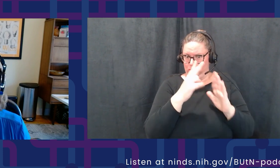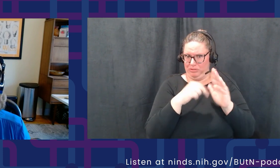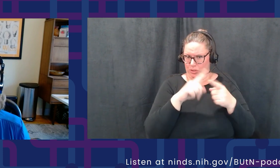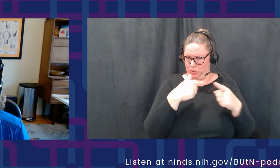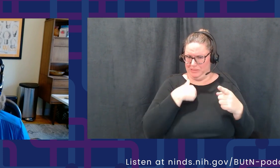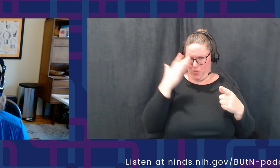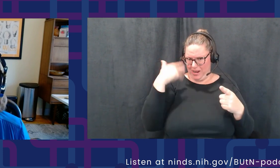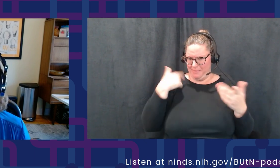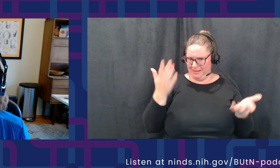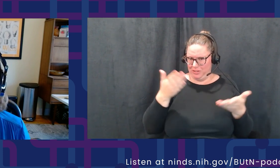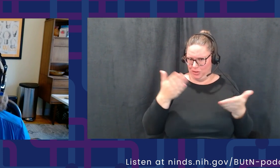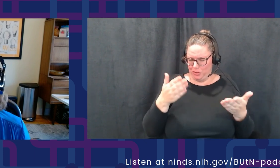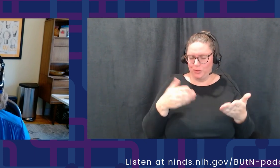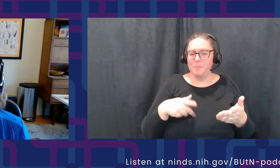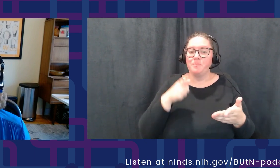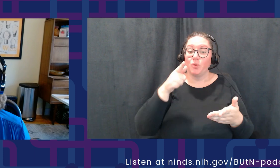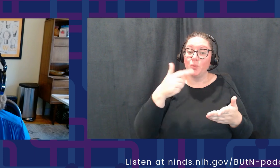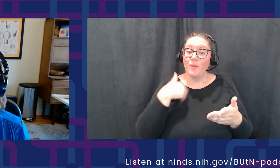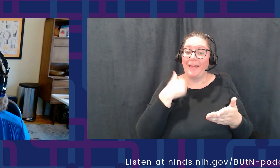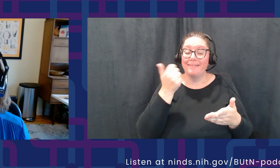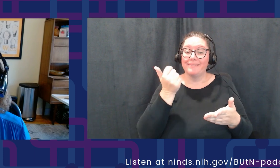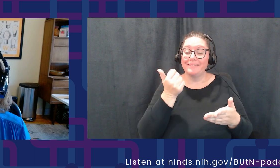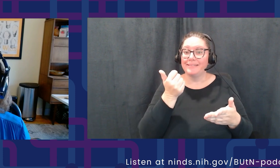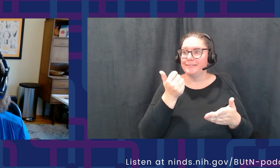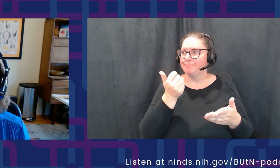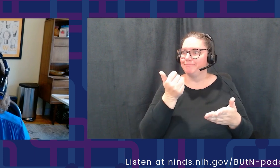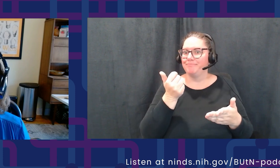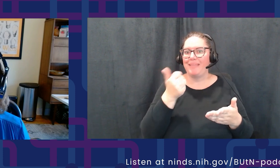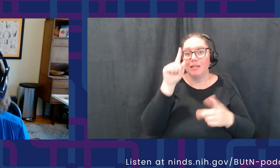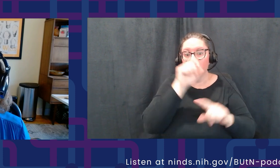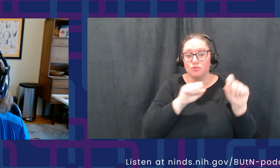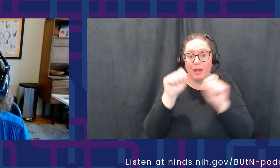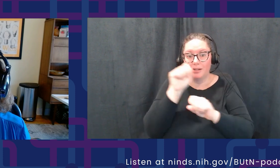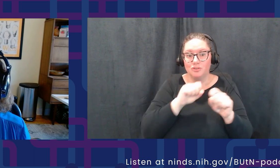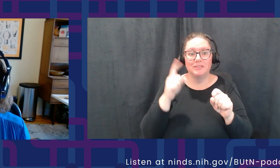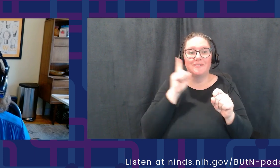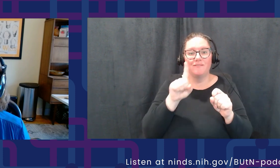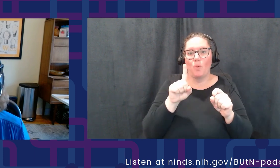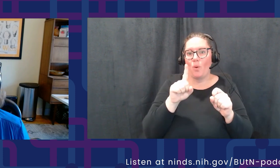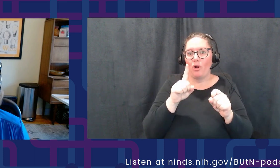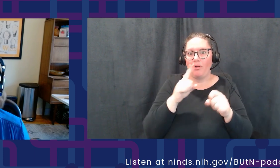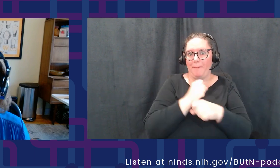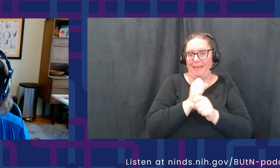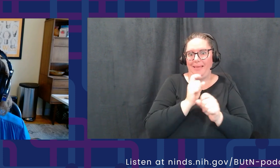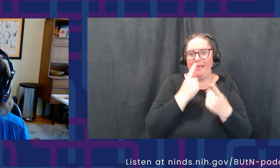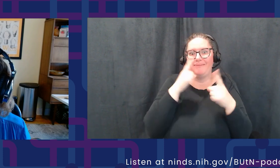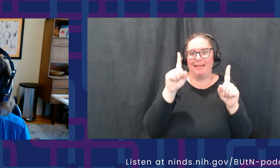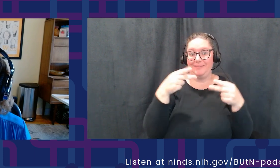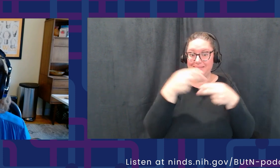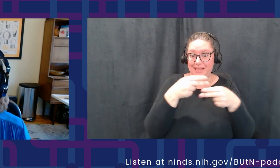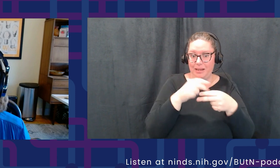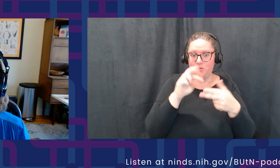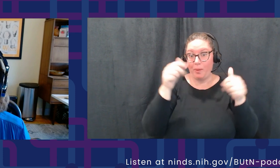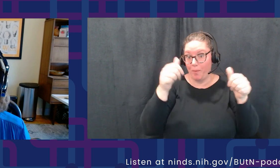So do you have strategies for making effective slides or posters or other aids?